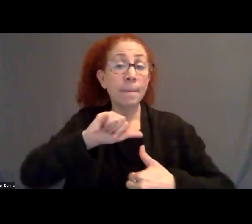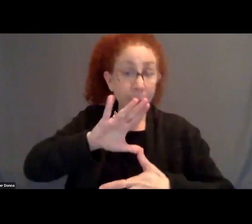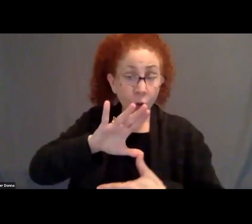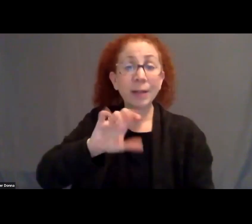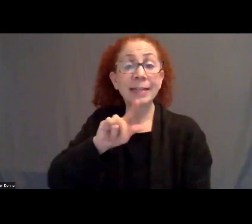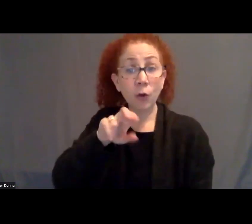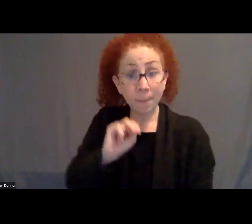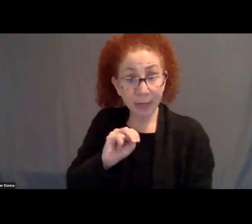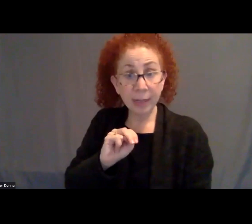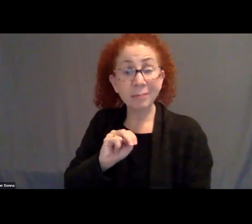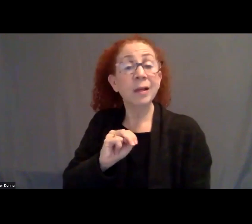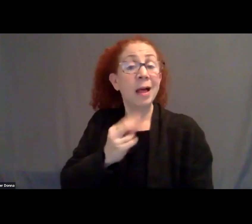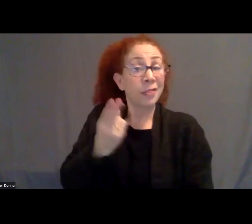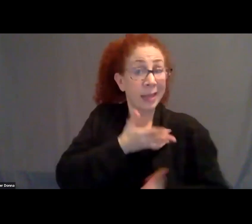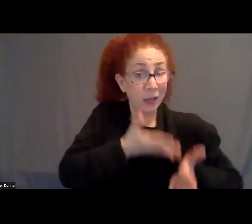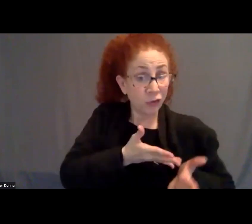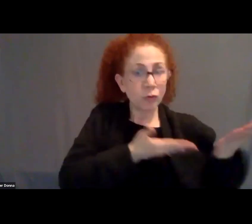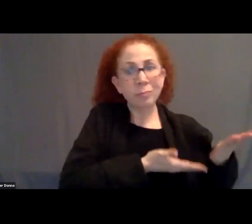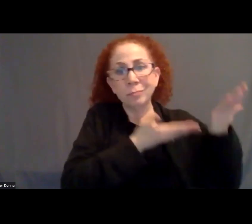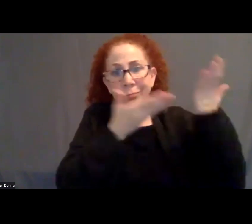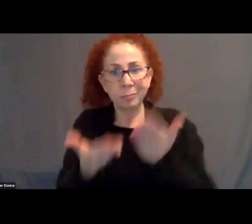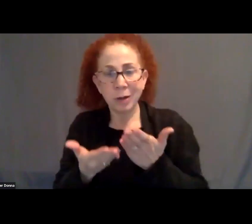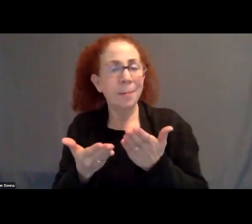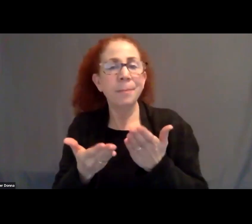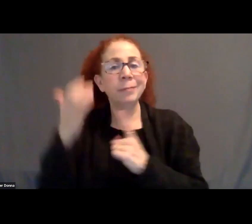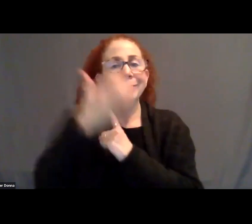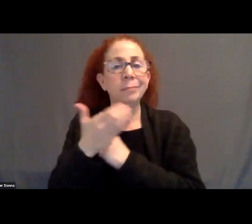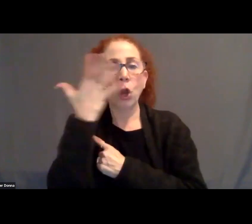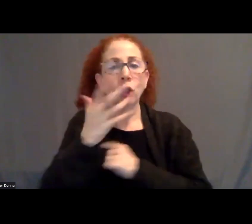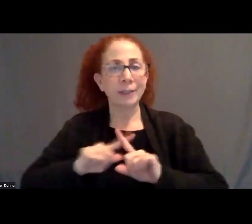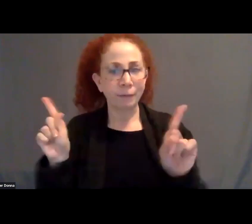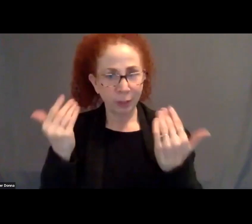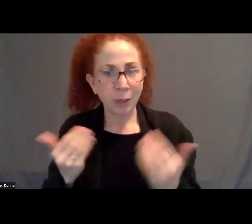the legacy of slavery was carried forward in new disguises.